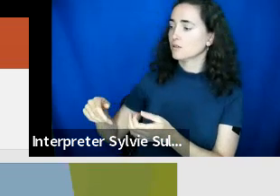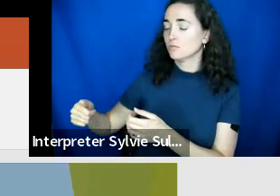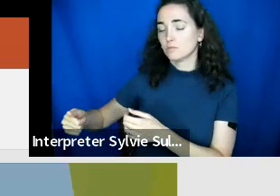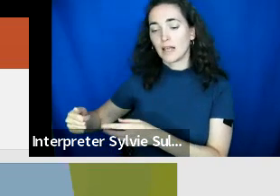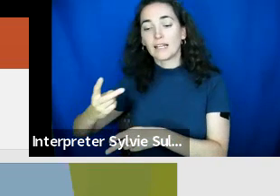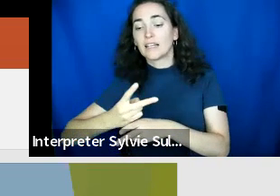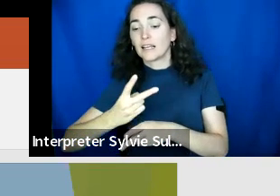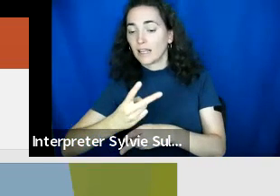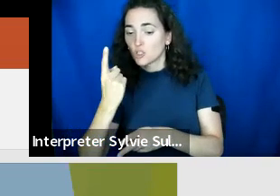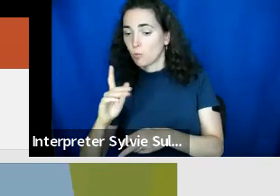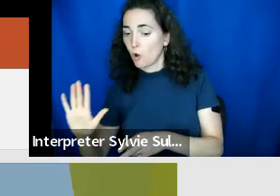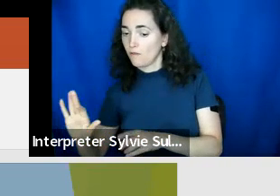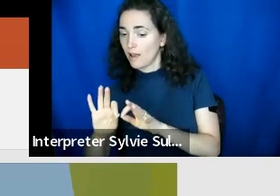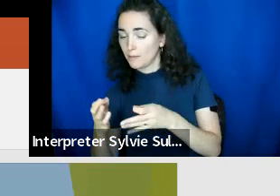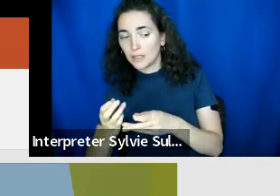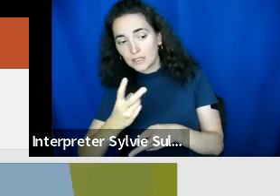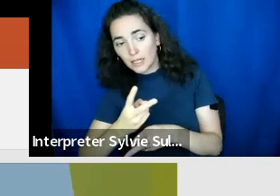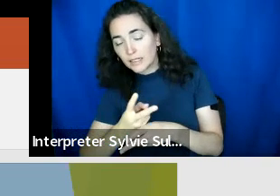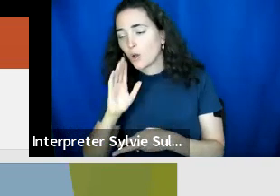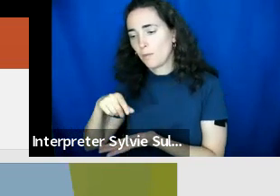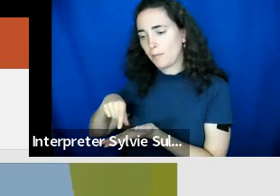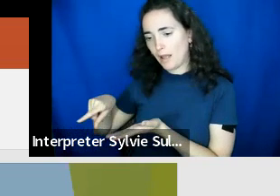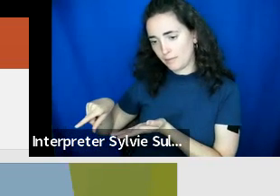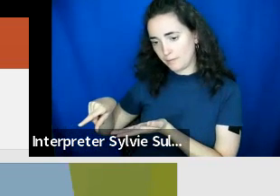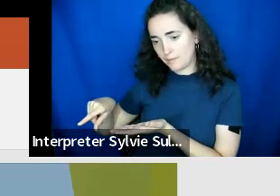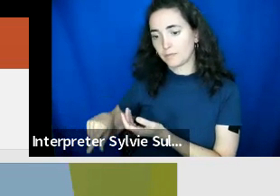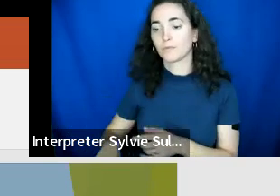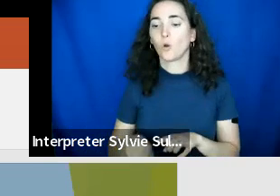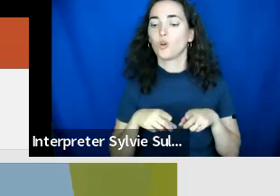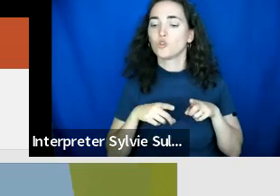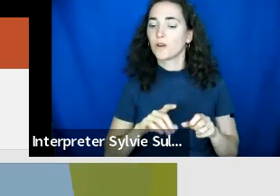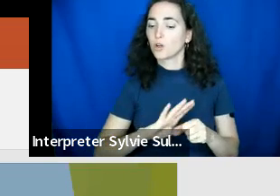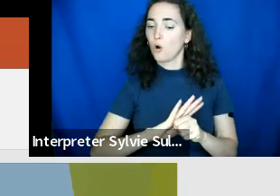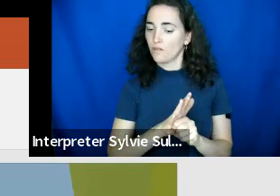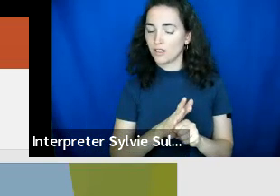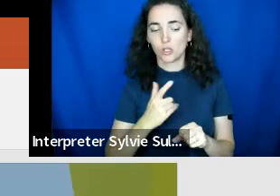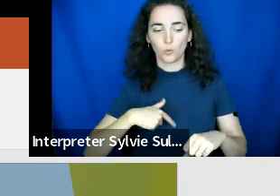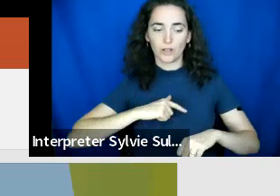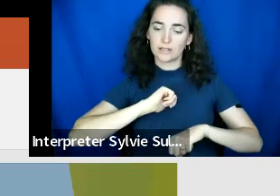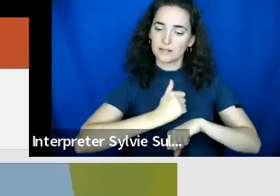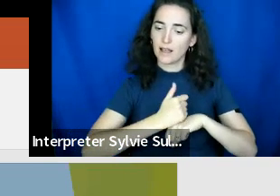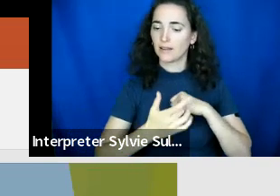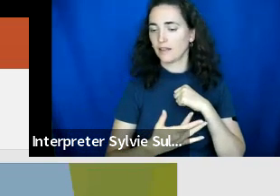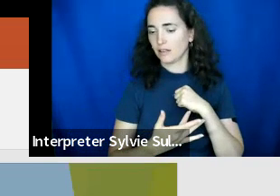Caregivers. We also, during covid implemented the use of some technology, virtual visits.